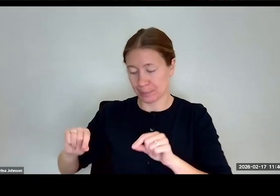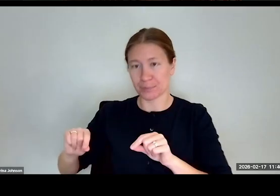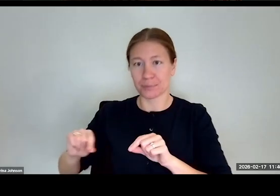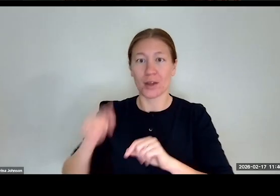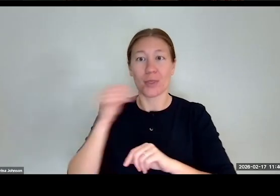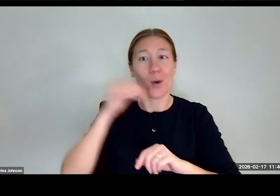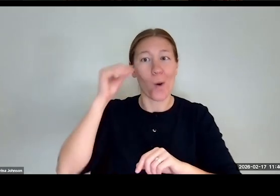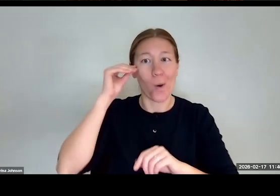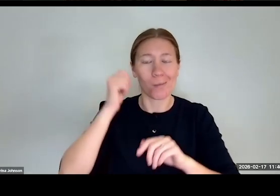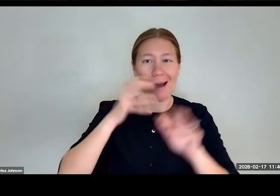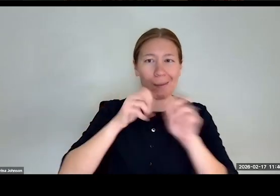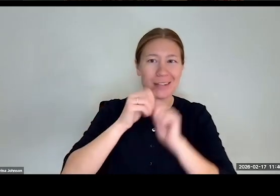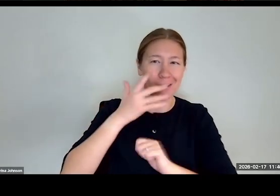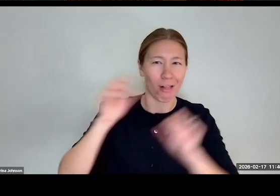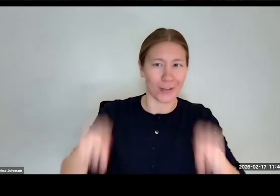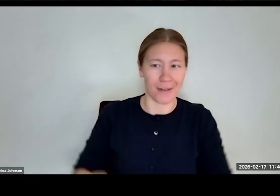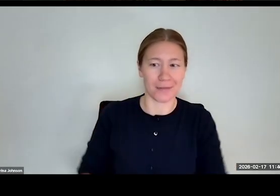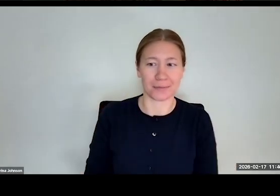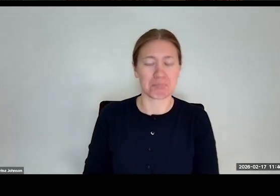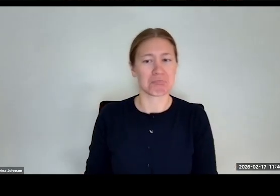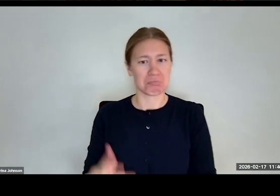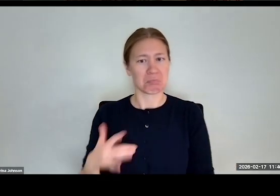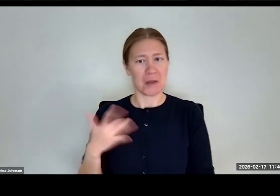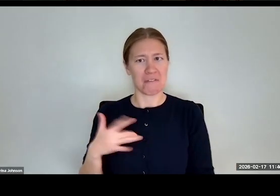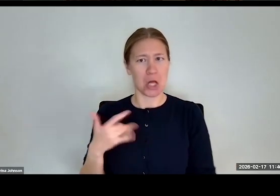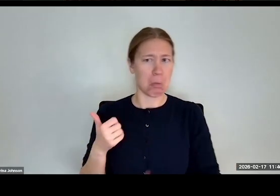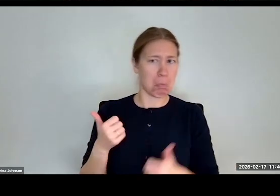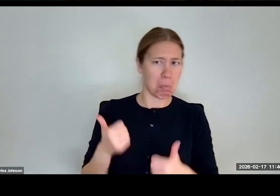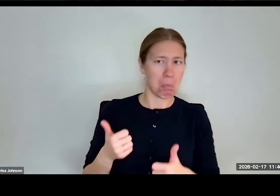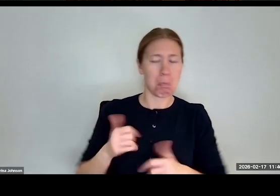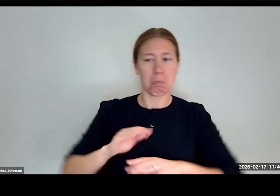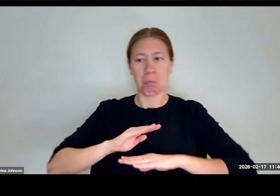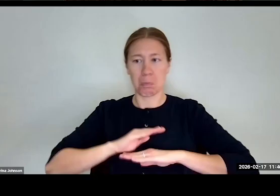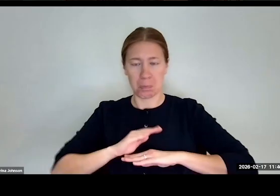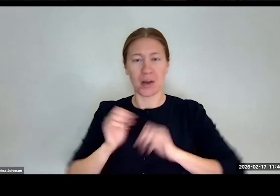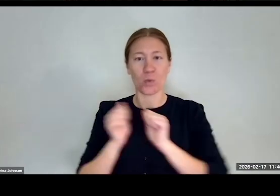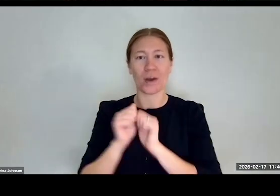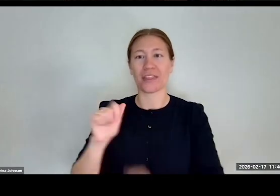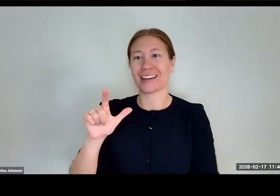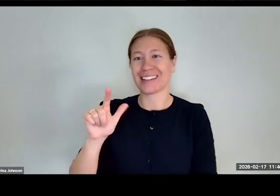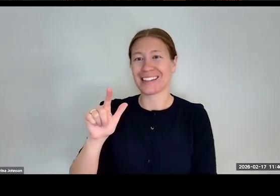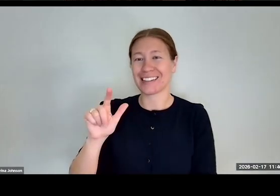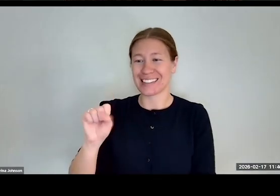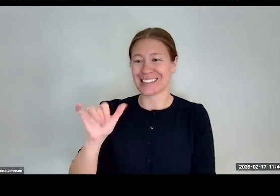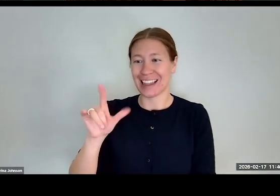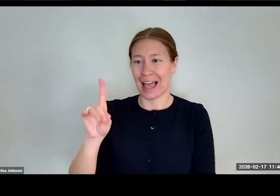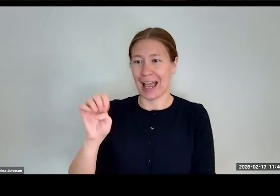So once I'm happy with how things look over in my slide master environment, I'm gonna make this one white so we can see it really nicely.